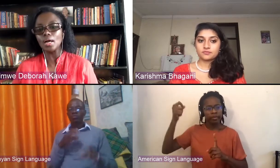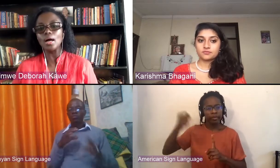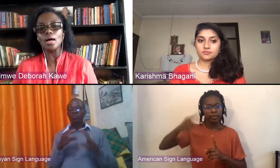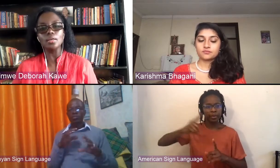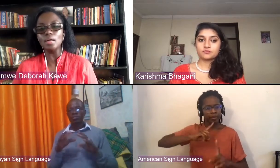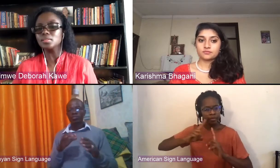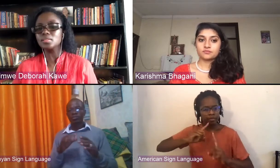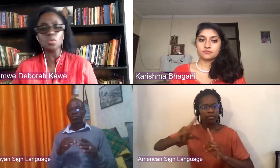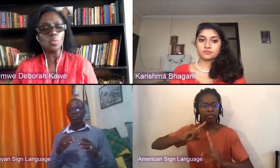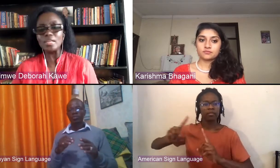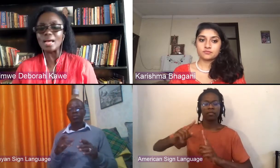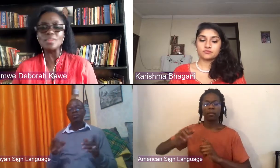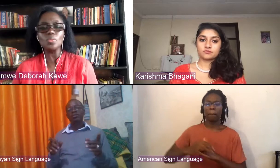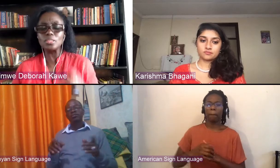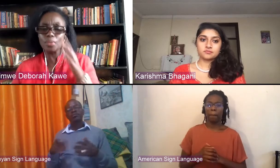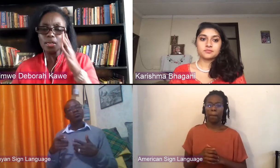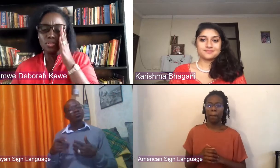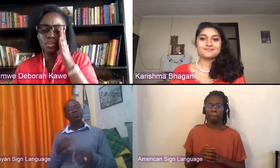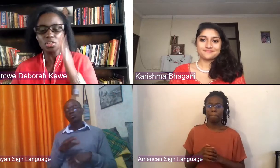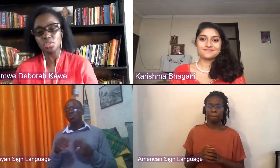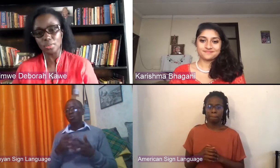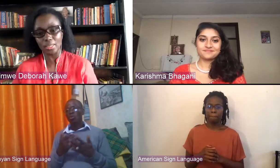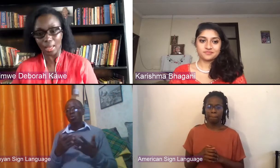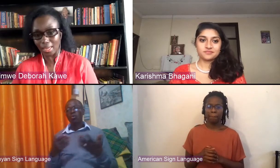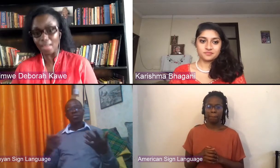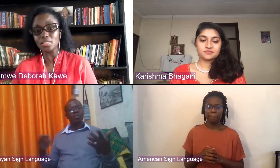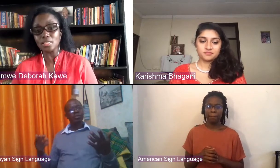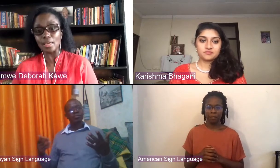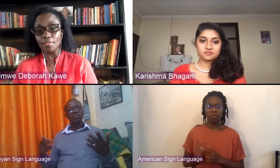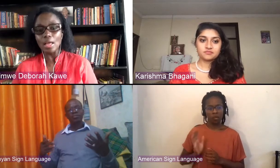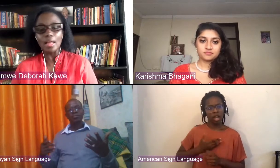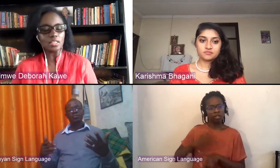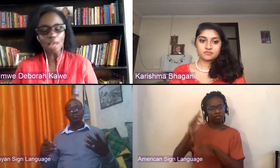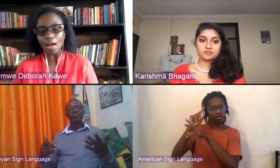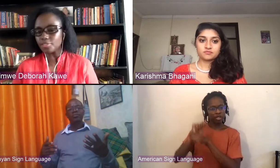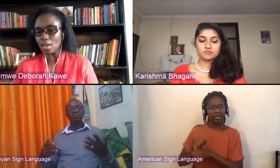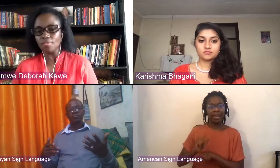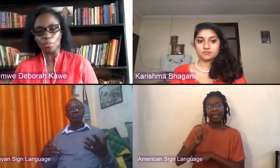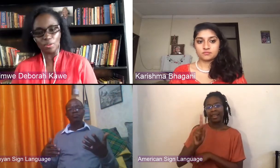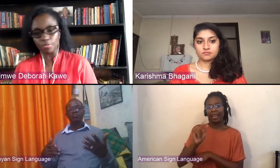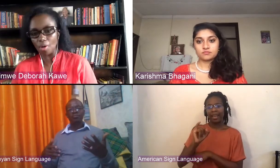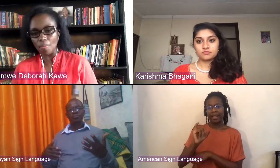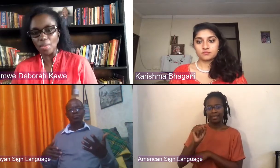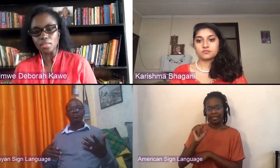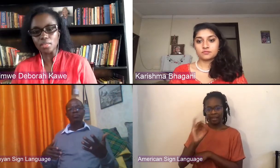and it has always been our tradition at the KITF that after every performance